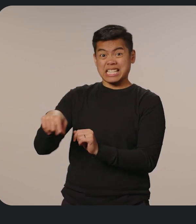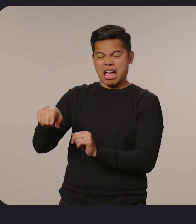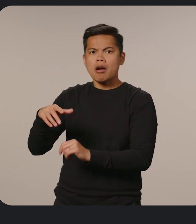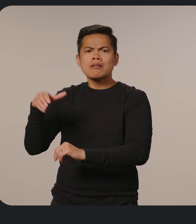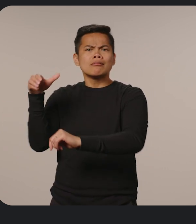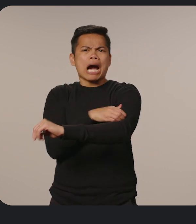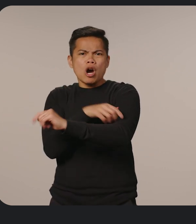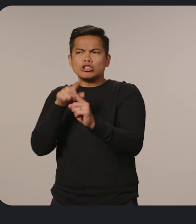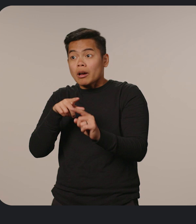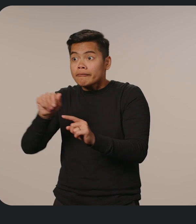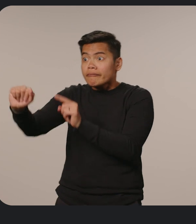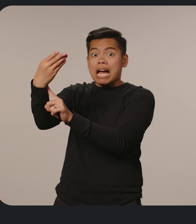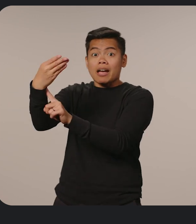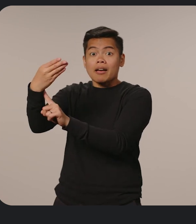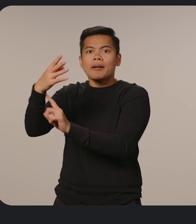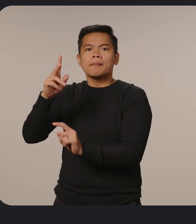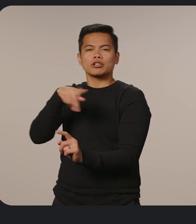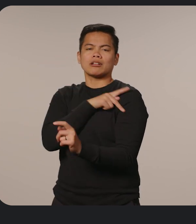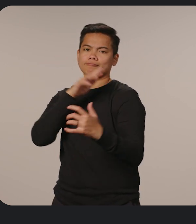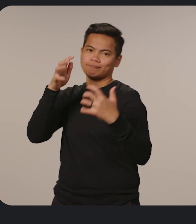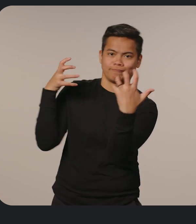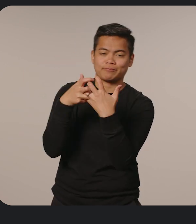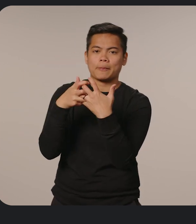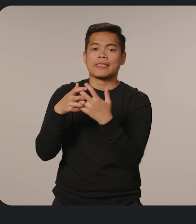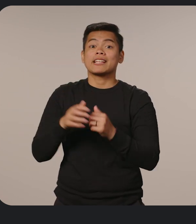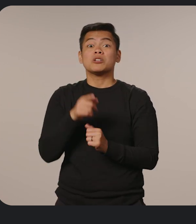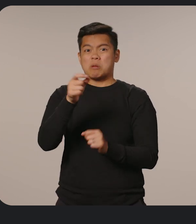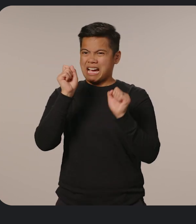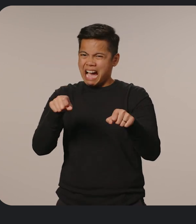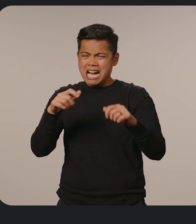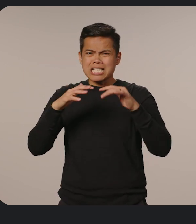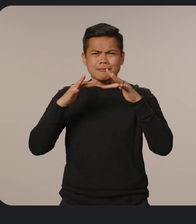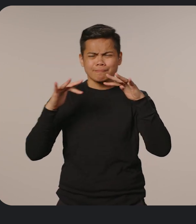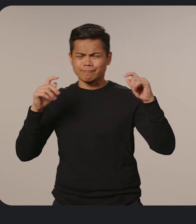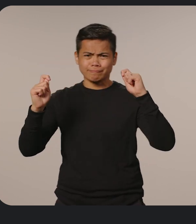feature flags and personalization to Firebase